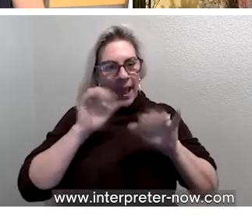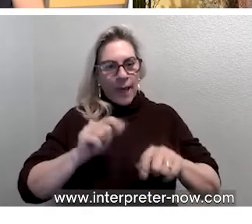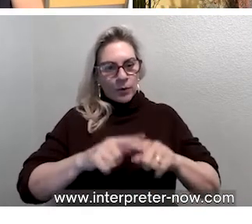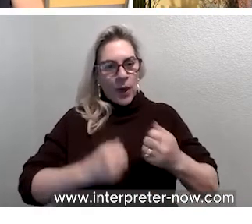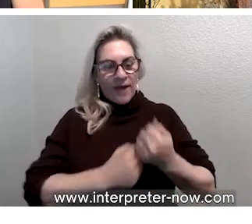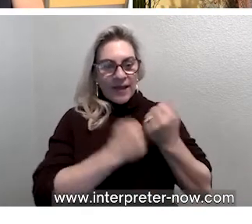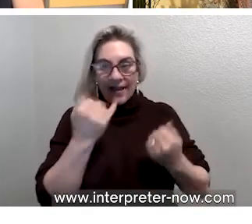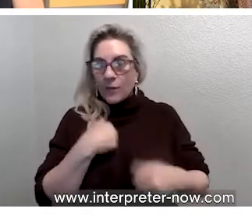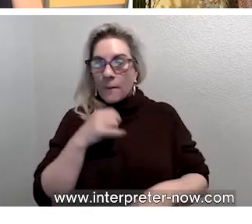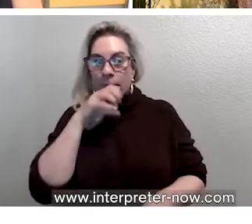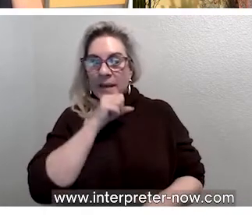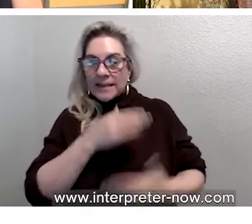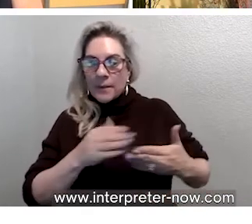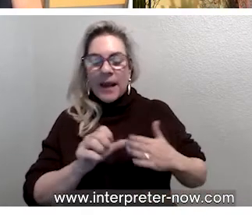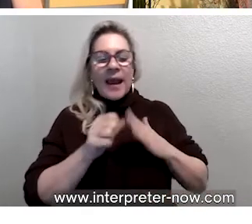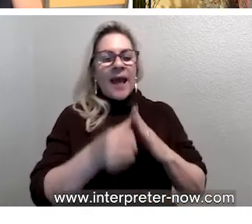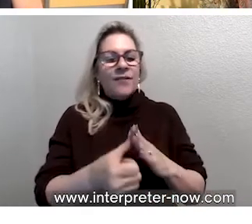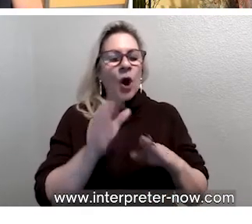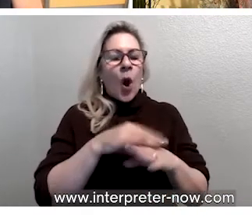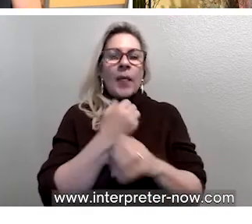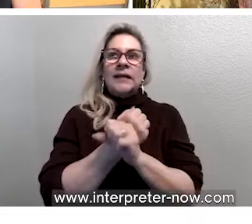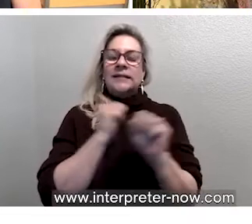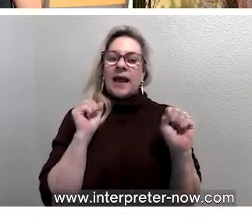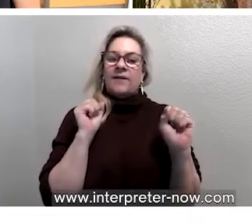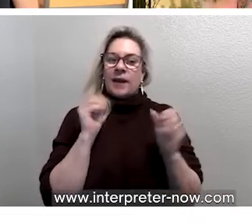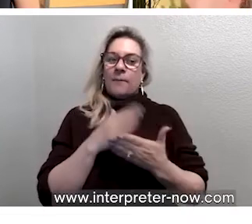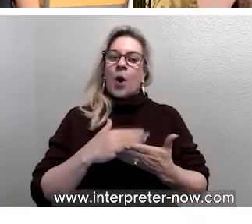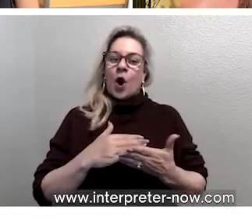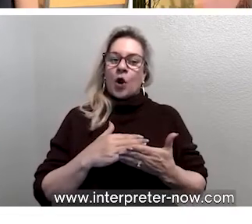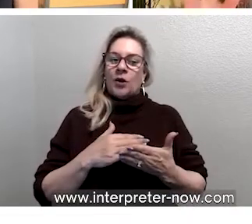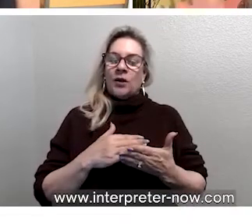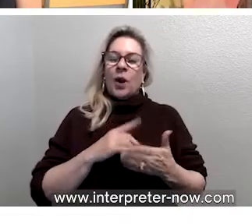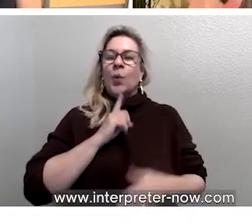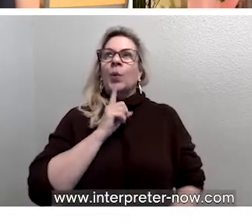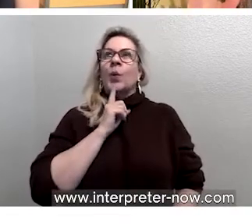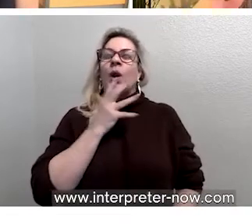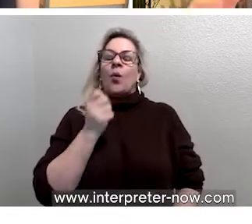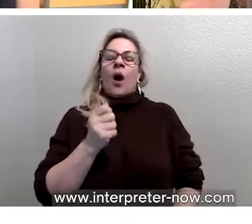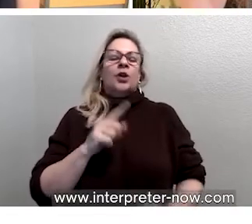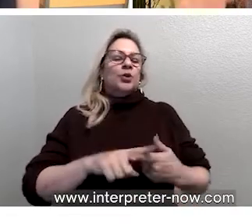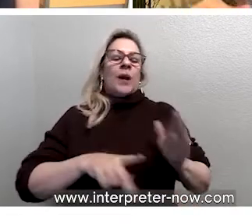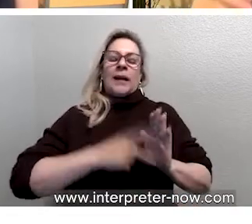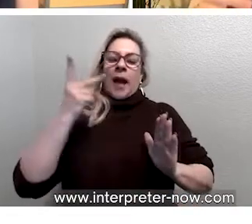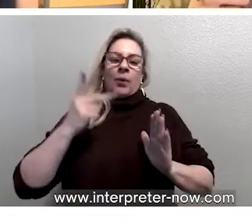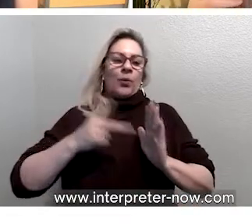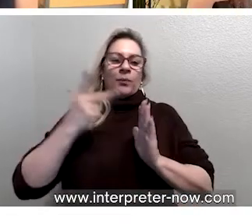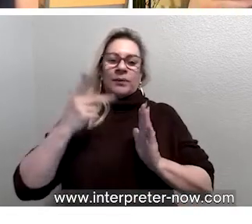Yeah, emphasis on the safety aspect of things, right? I just want to like really double down on that.